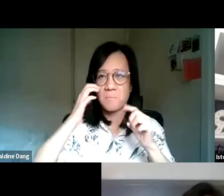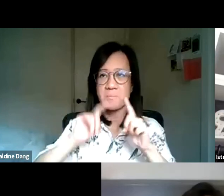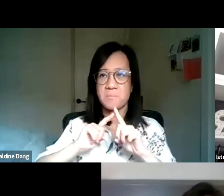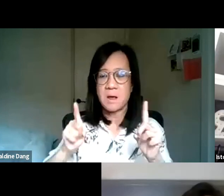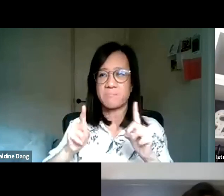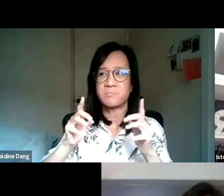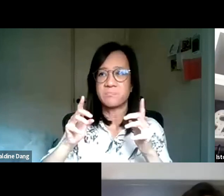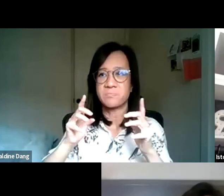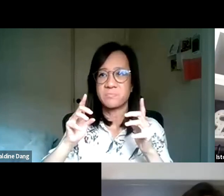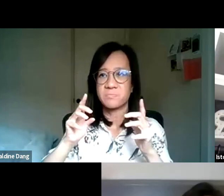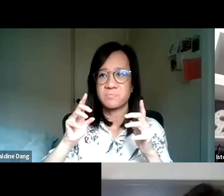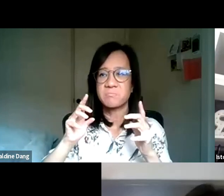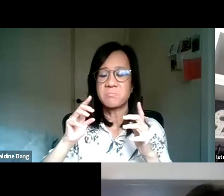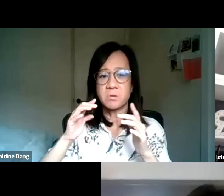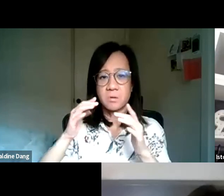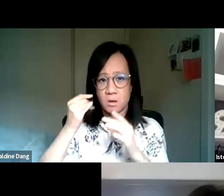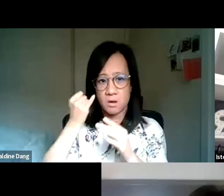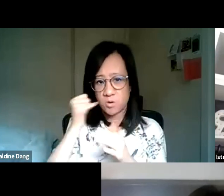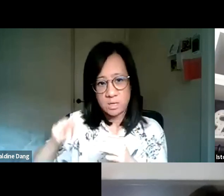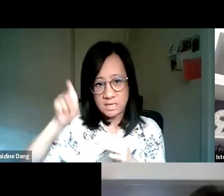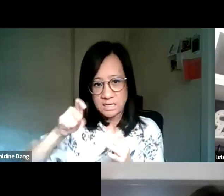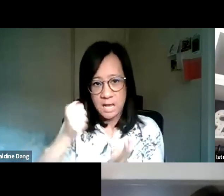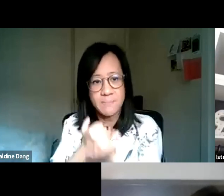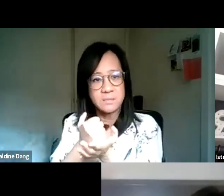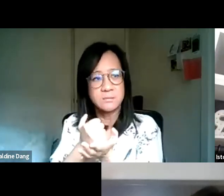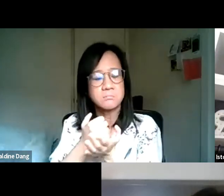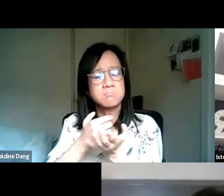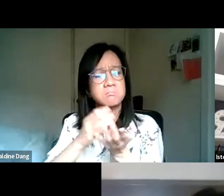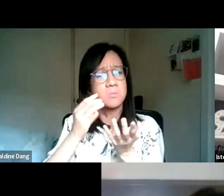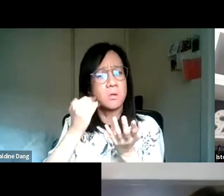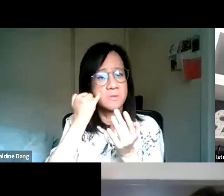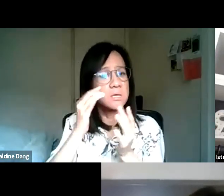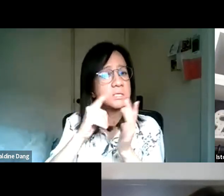If you need someone in addition to you, to go with you into different areas, I think